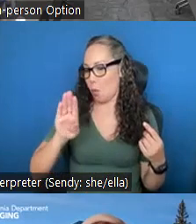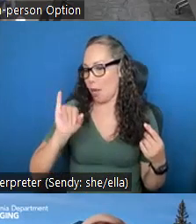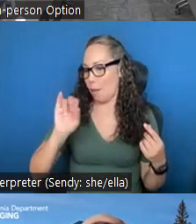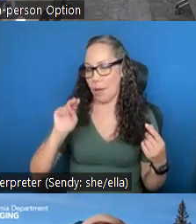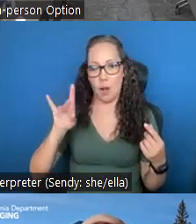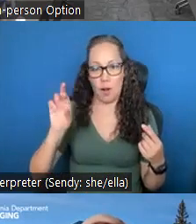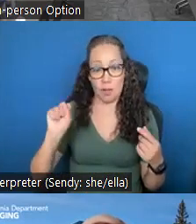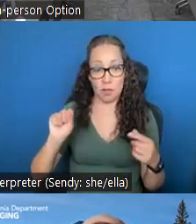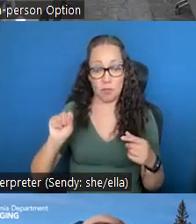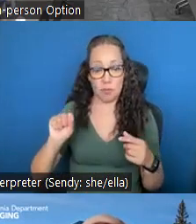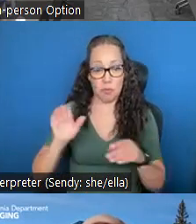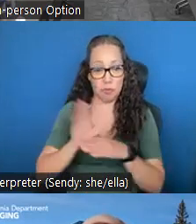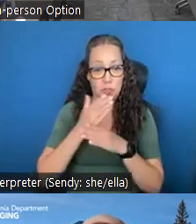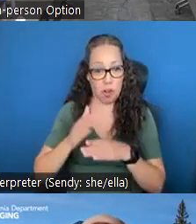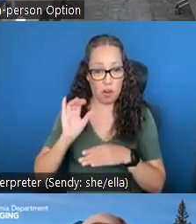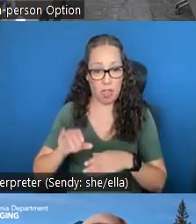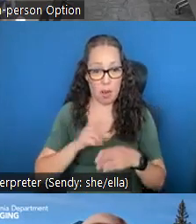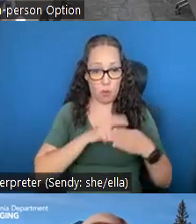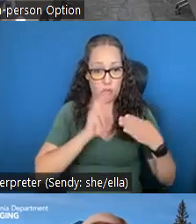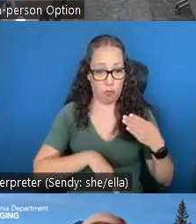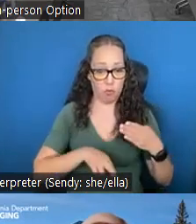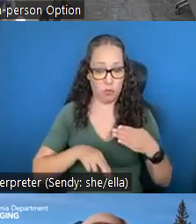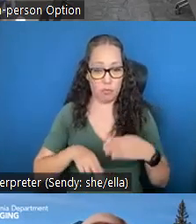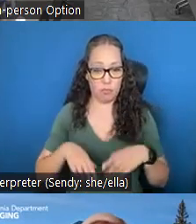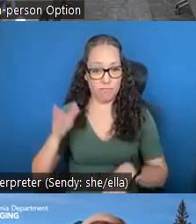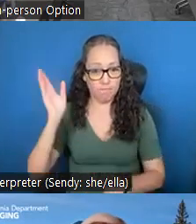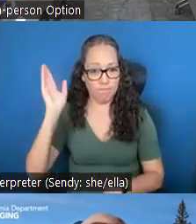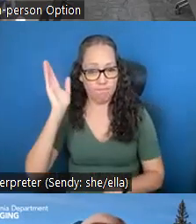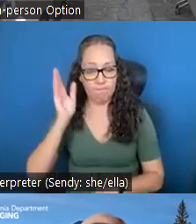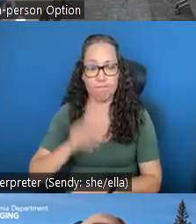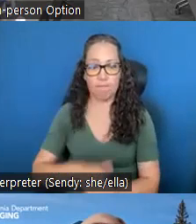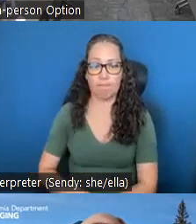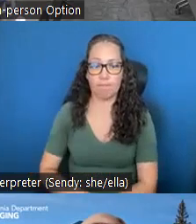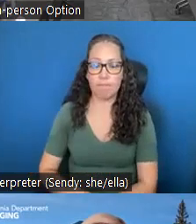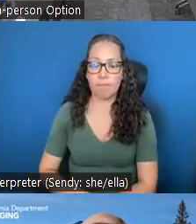what I'll be sharing with you today is really the compilation of all of those phases next